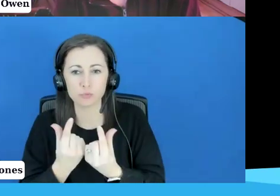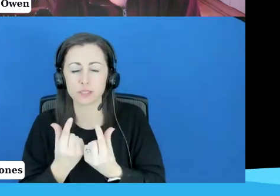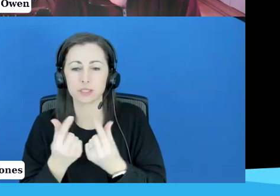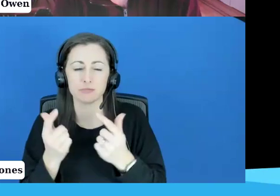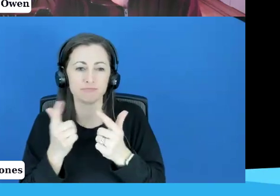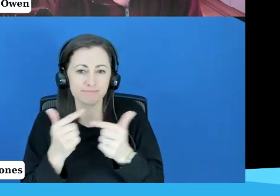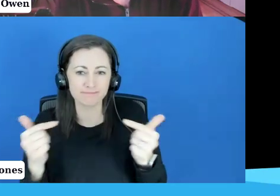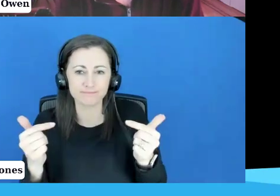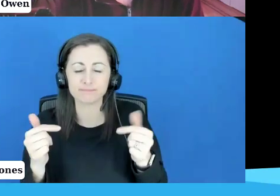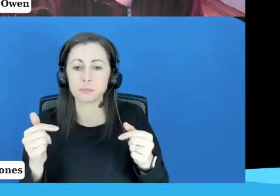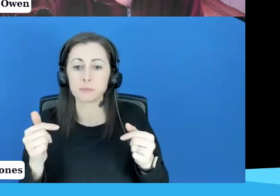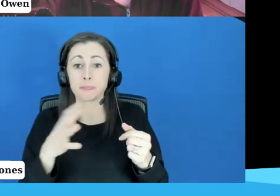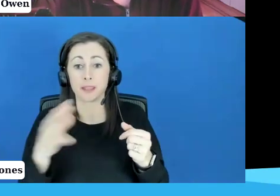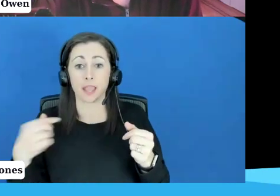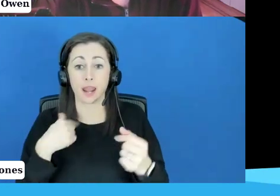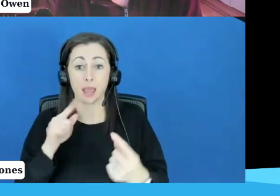Then I had met another woman.